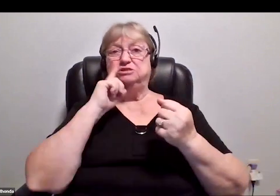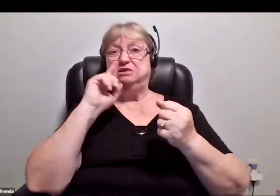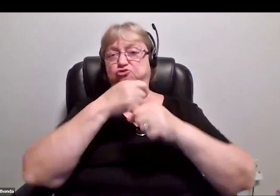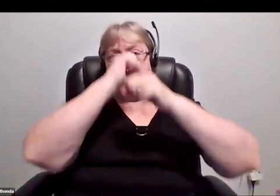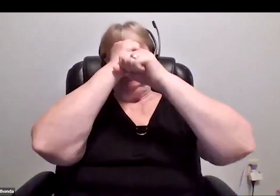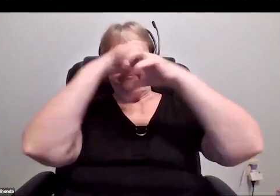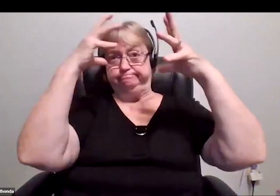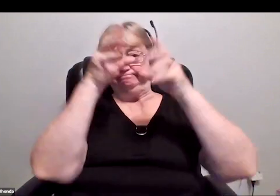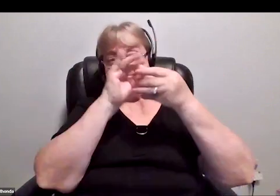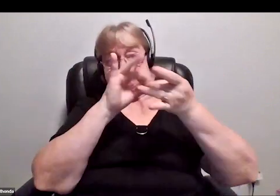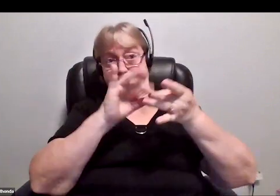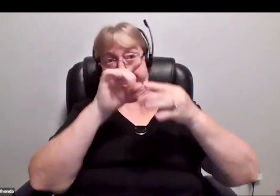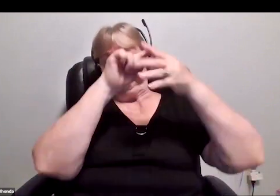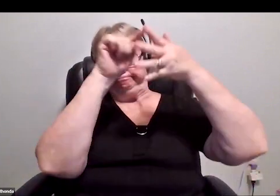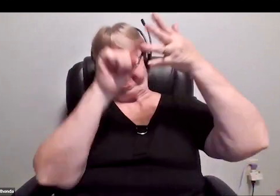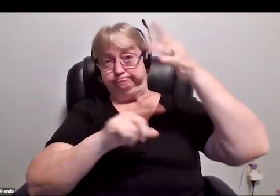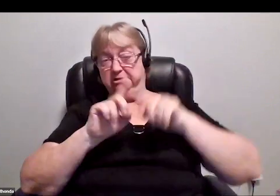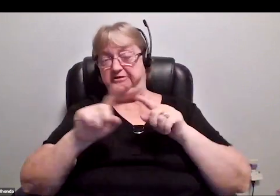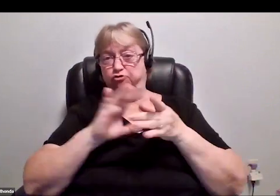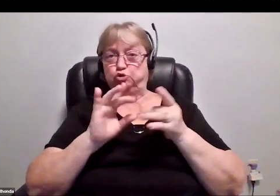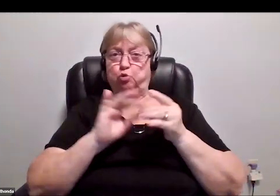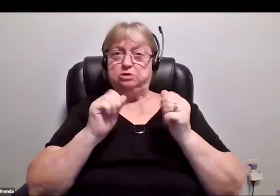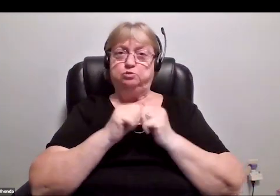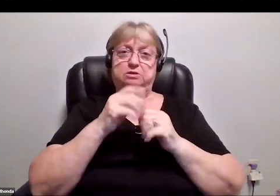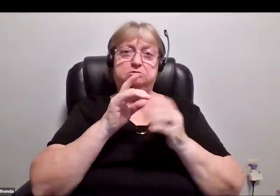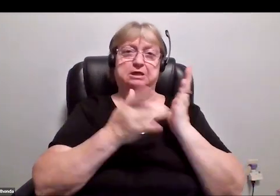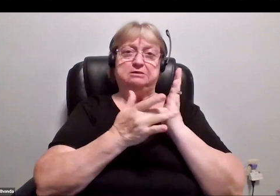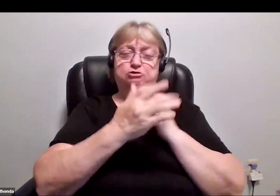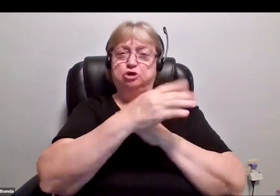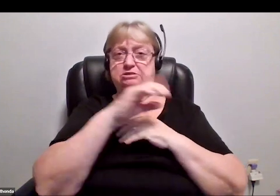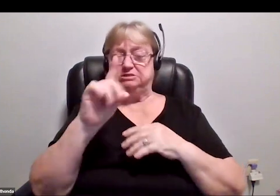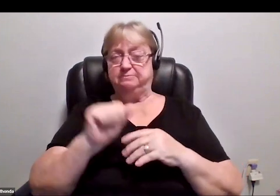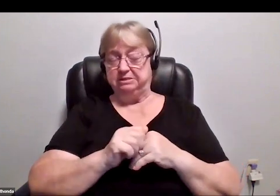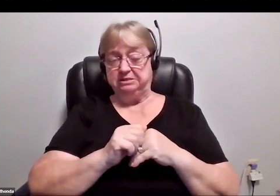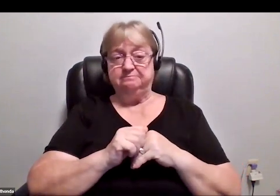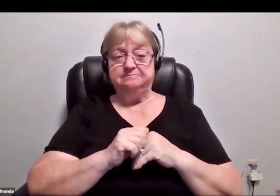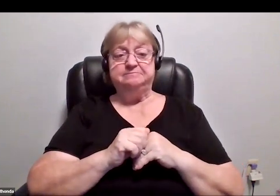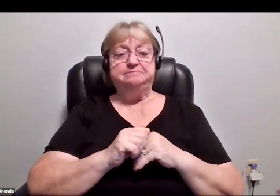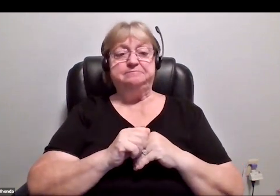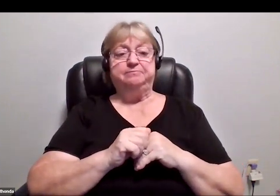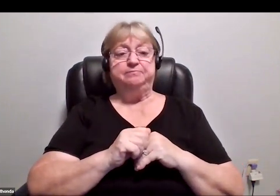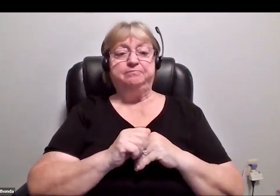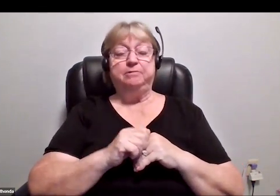through lots of different stories about technology and disability. Here, we have one of my favorite poets,